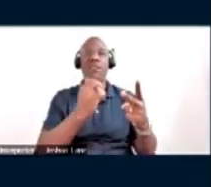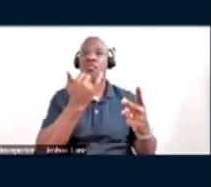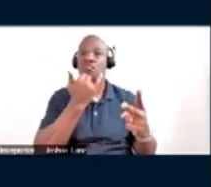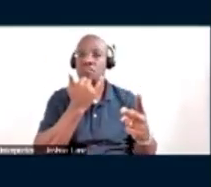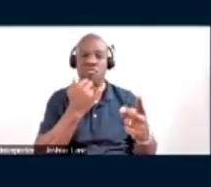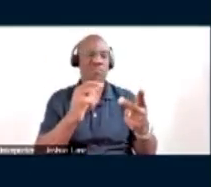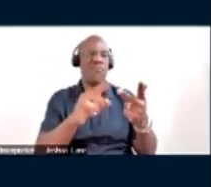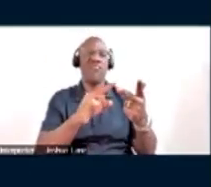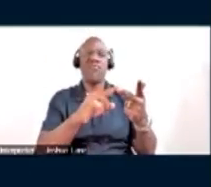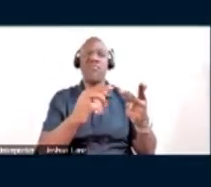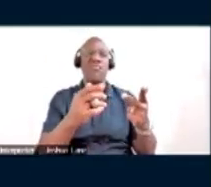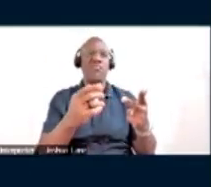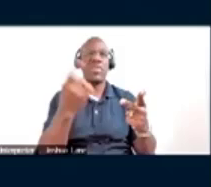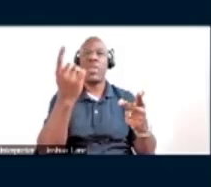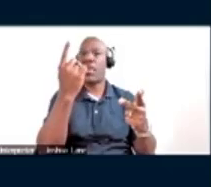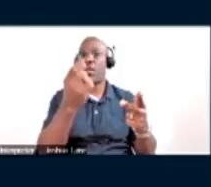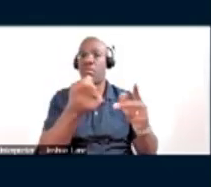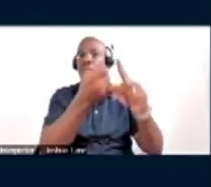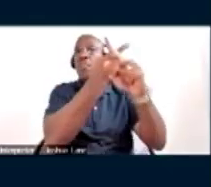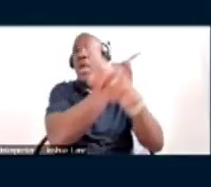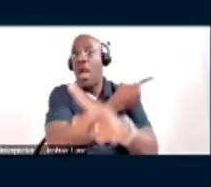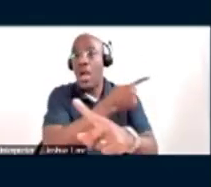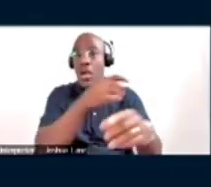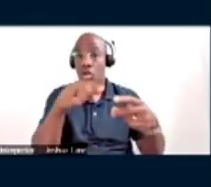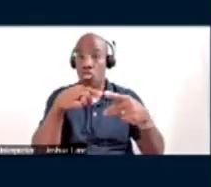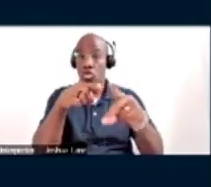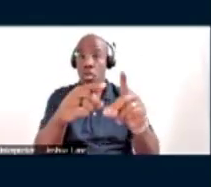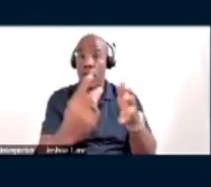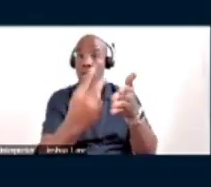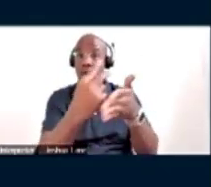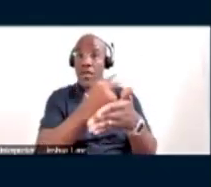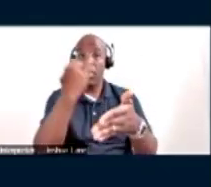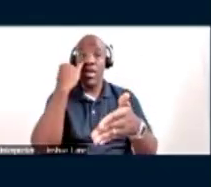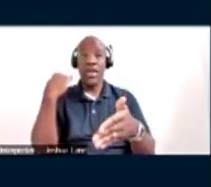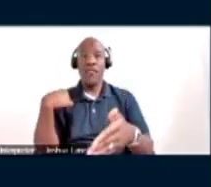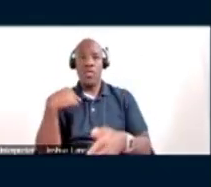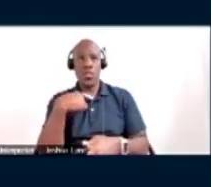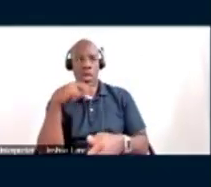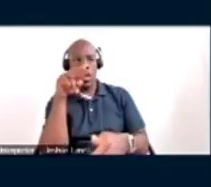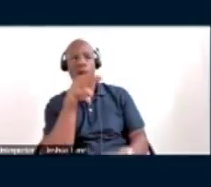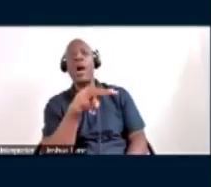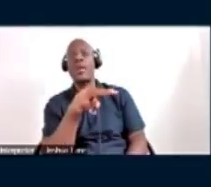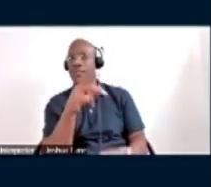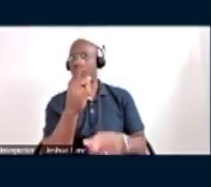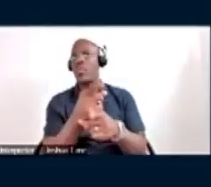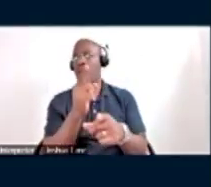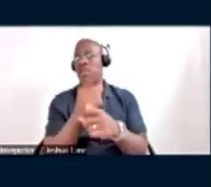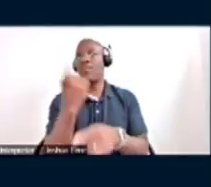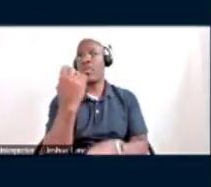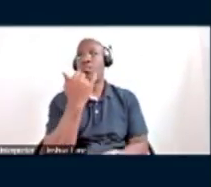If we agree that something went wrong, we will try to fix it, and we will fix it by re-reviewing the application